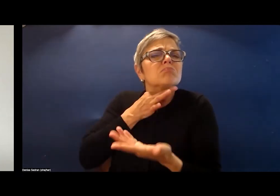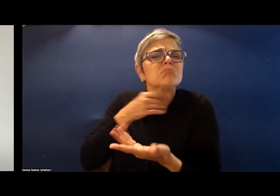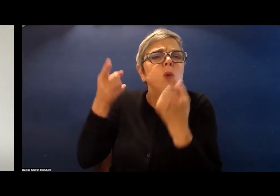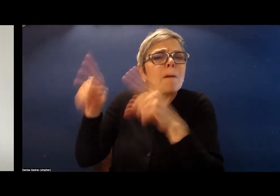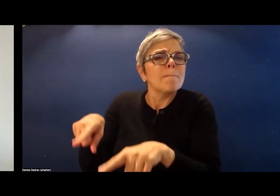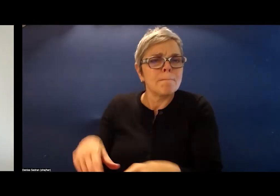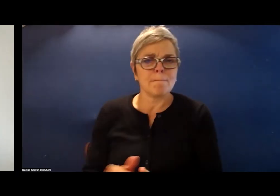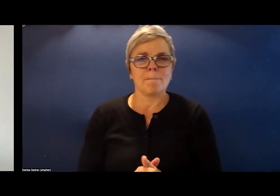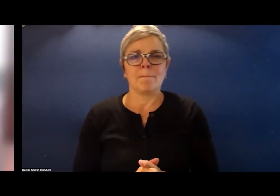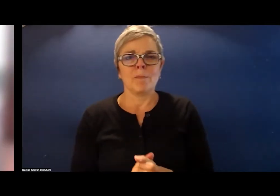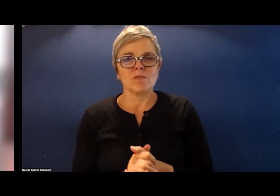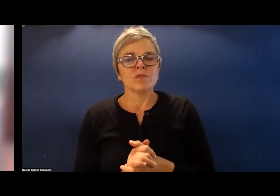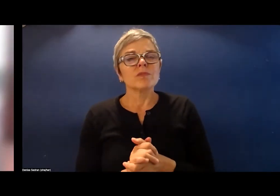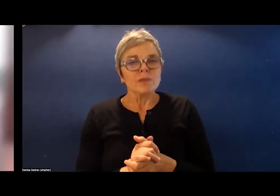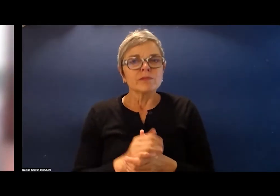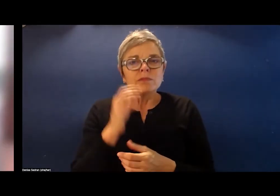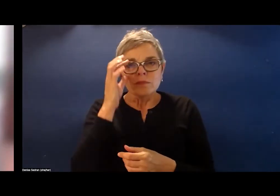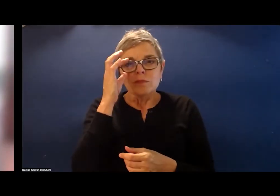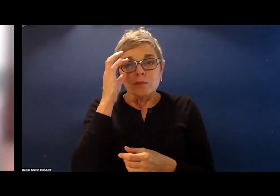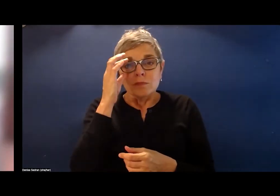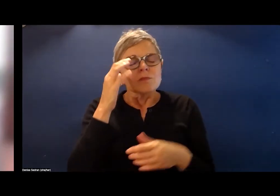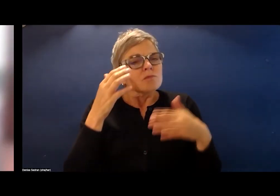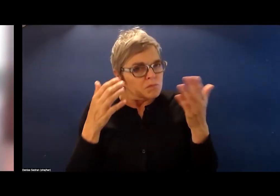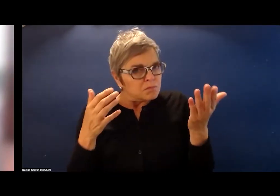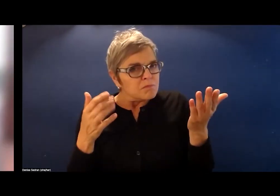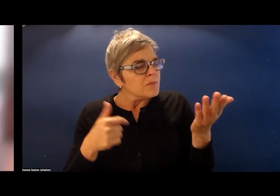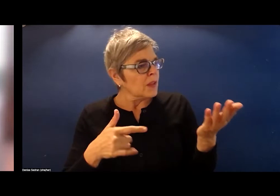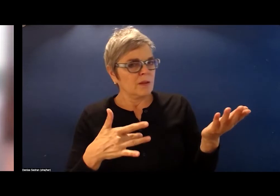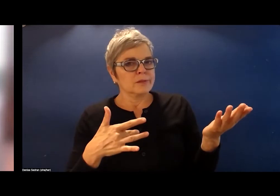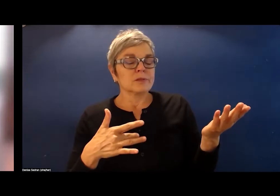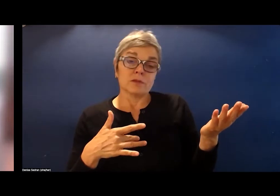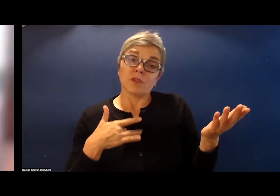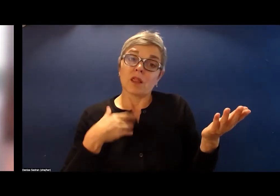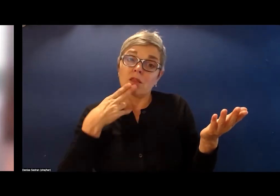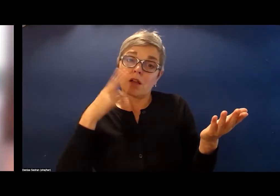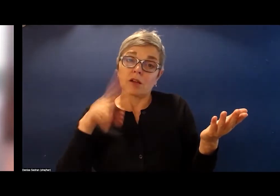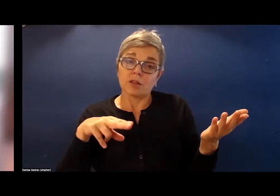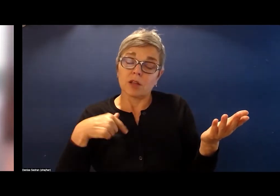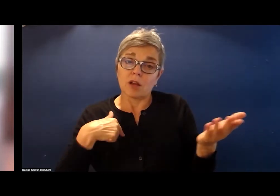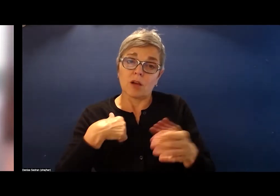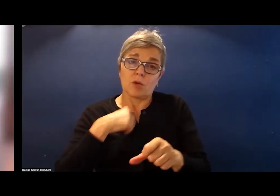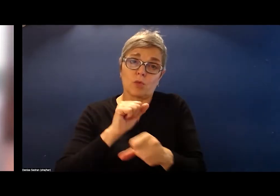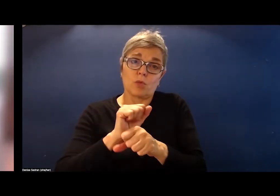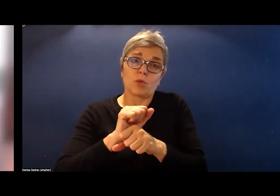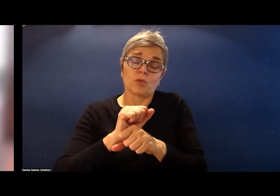Michelle: I feel very lucky to be in an institution, and there are others like it,